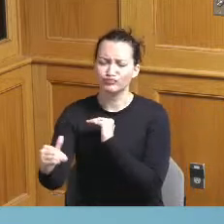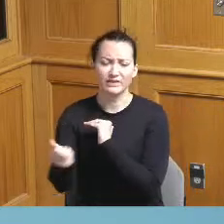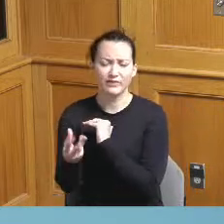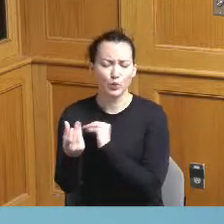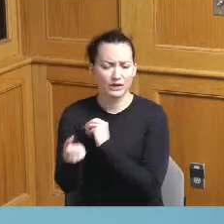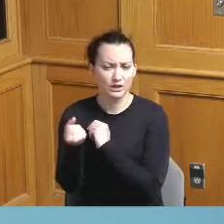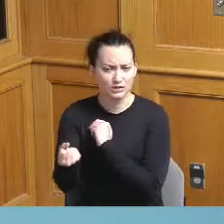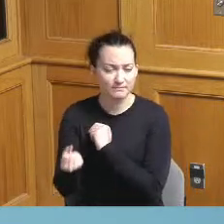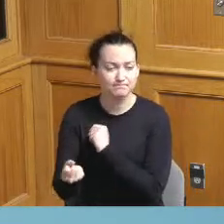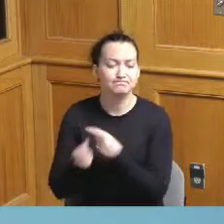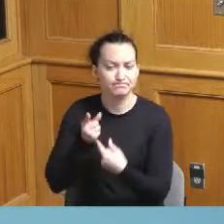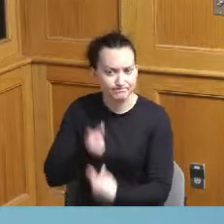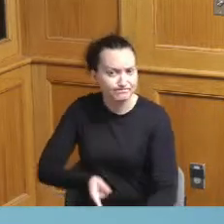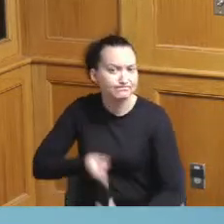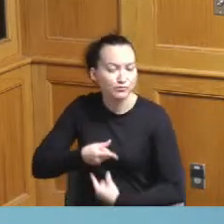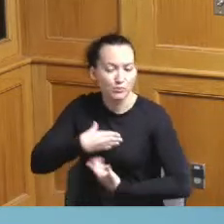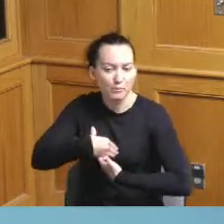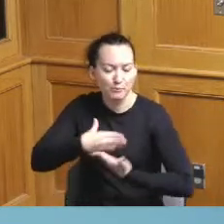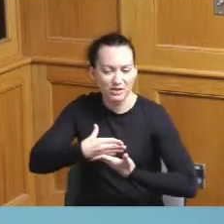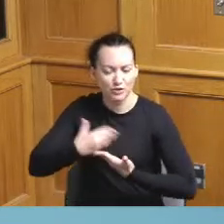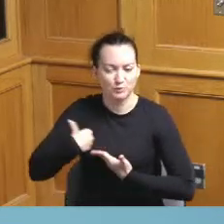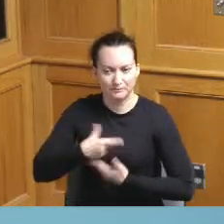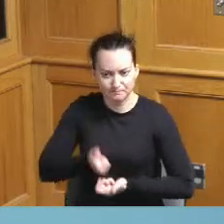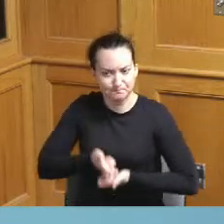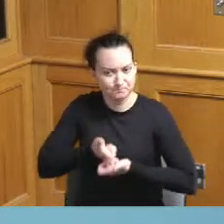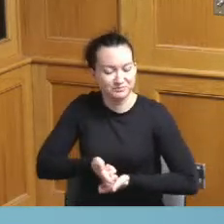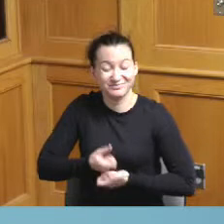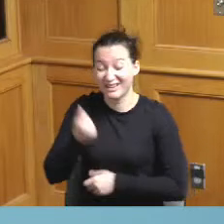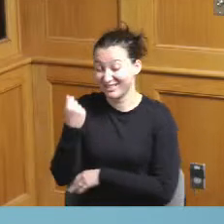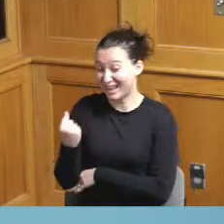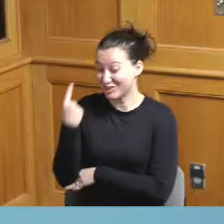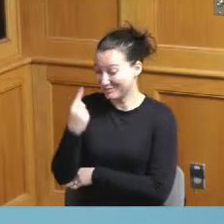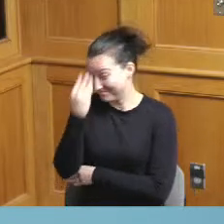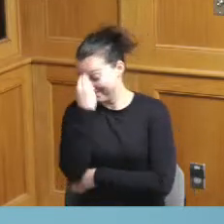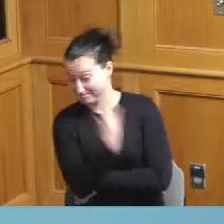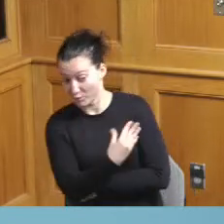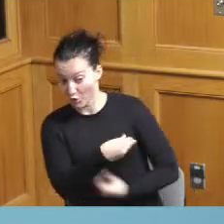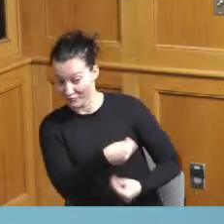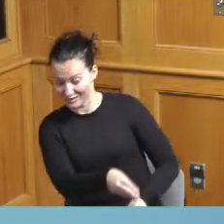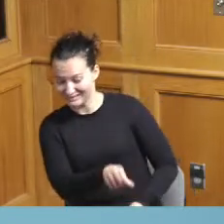court struggles to remain within budget last year I informed the budget office that we were going